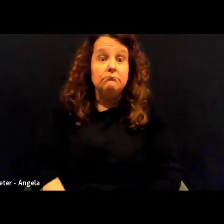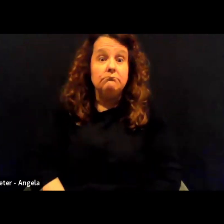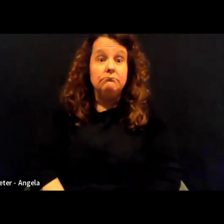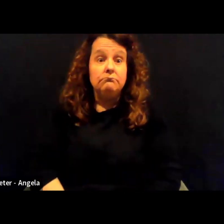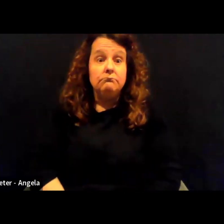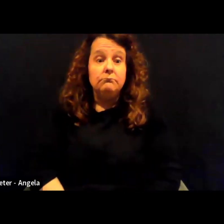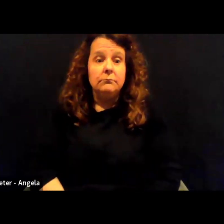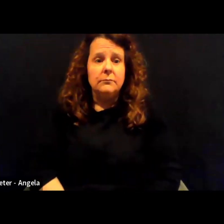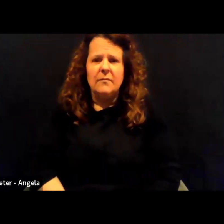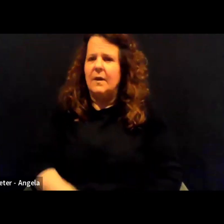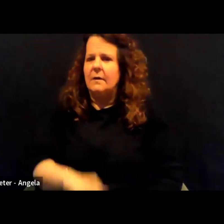Don't make me call on you.